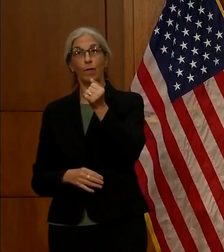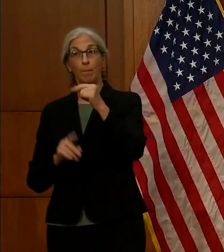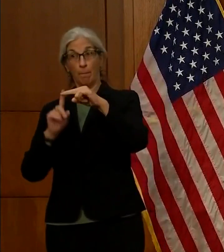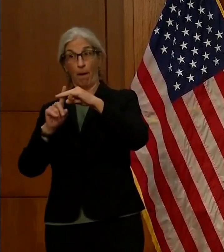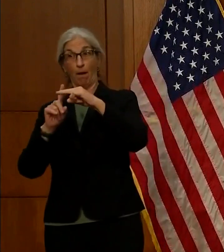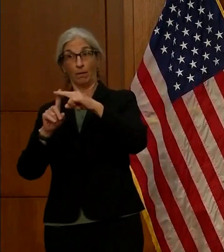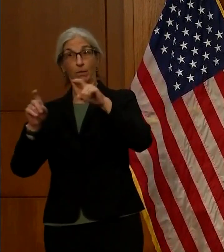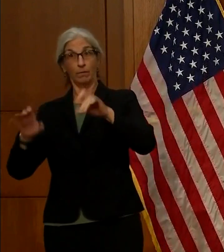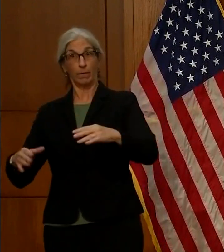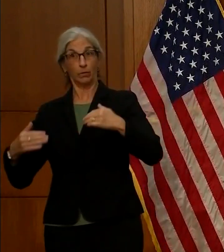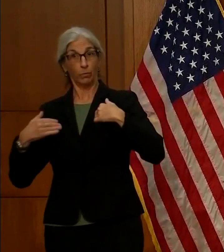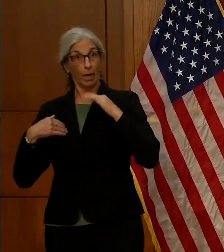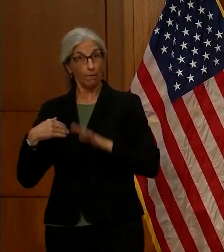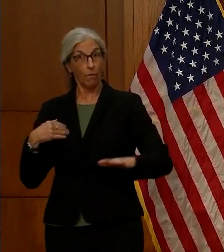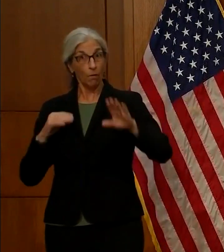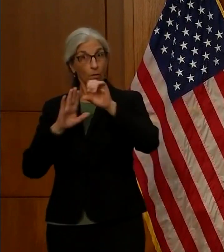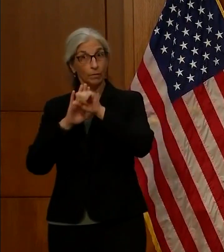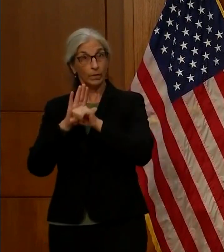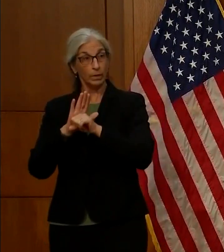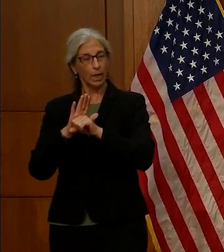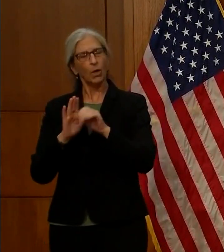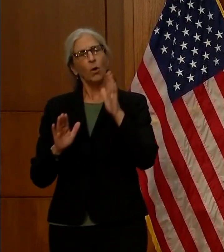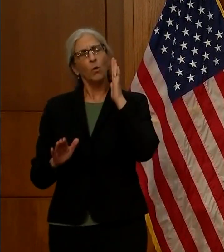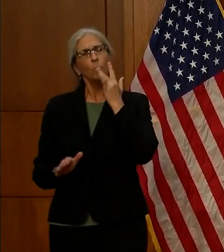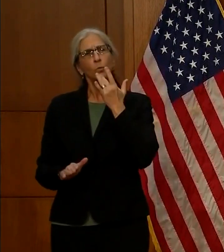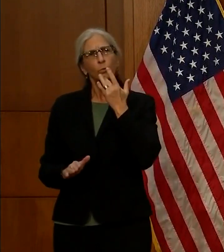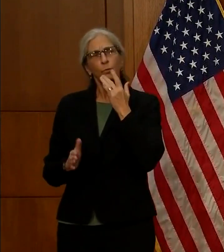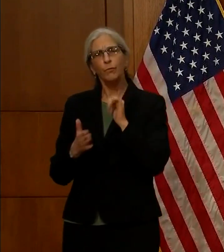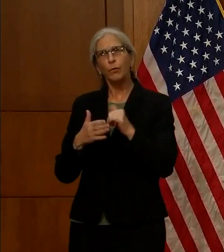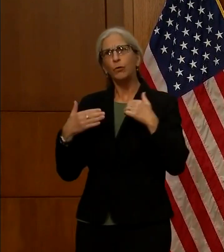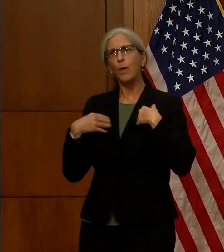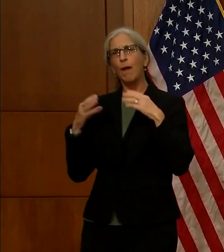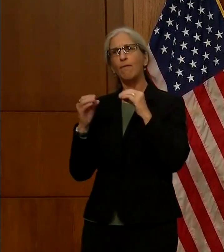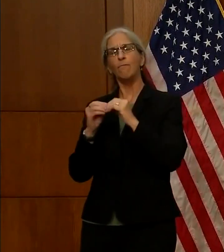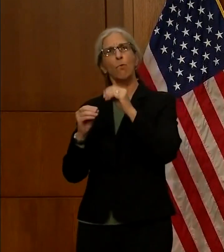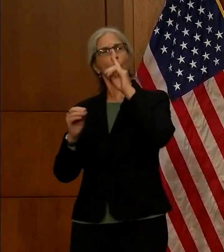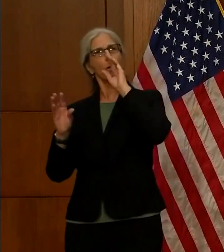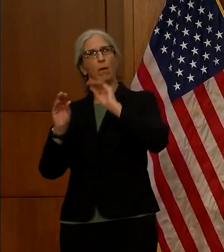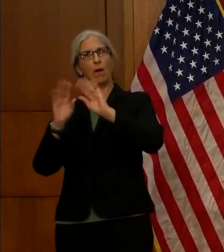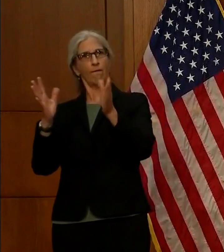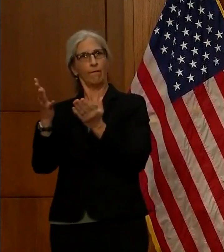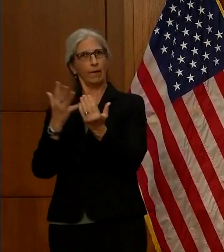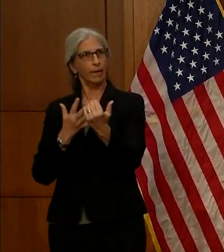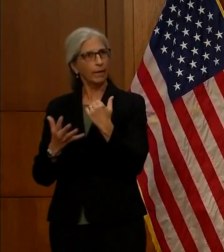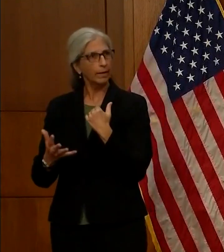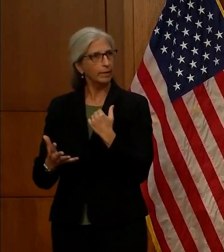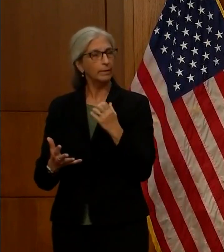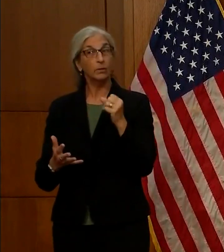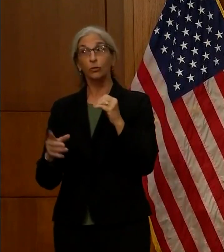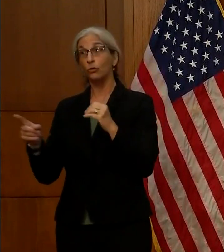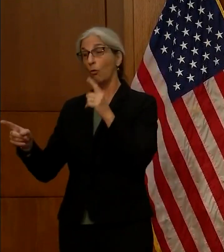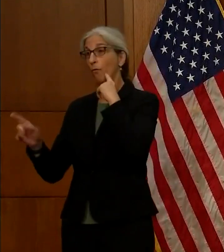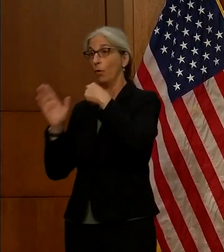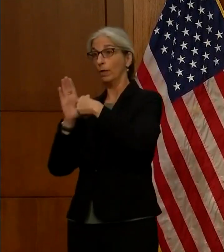TESTING ACROSS THE STATE. AND WOULD YOU LIKE TO SEE THAT AND TRANSPARENCY INCREASING EVEN